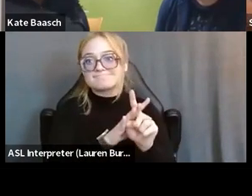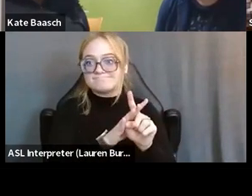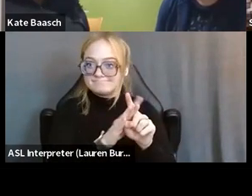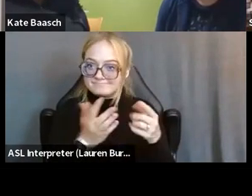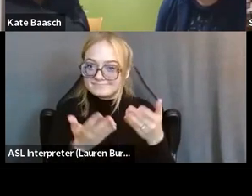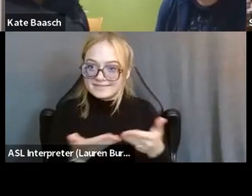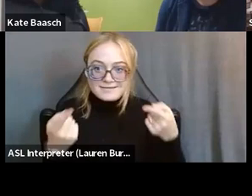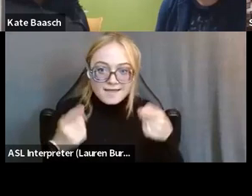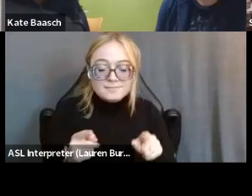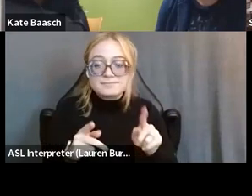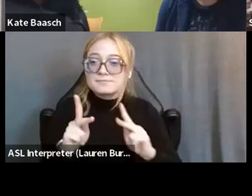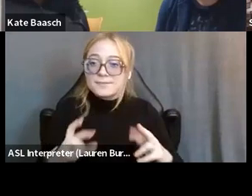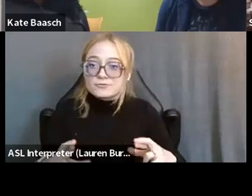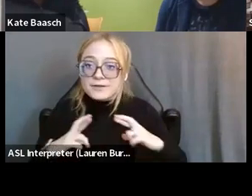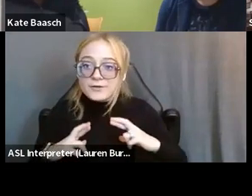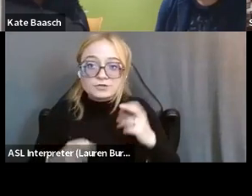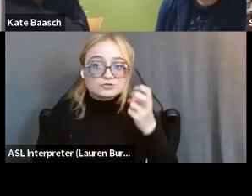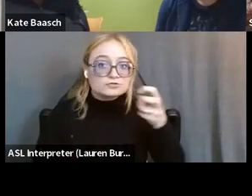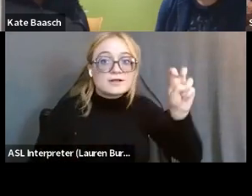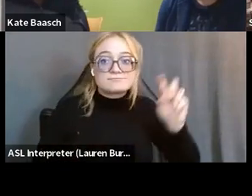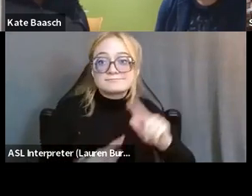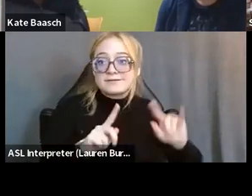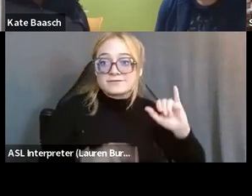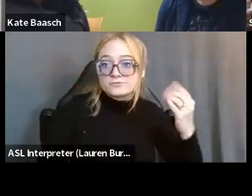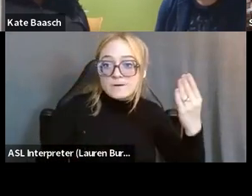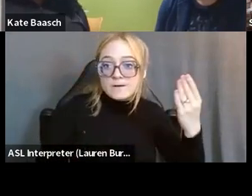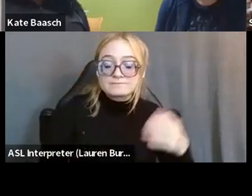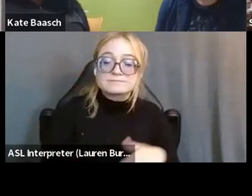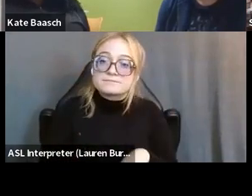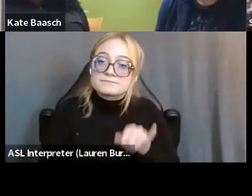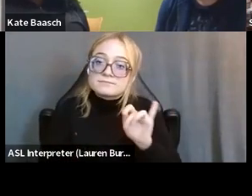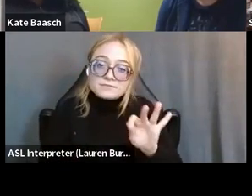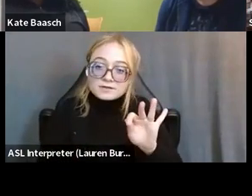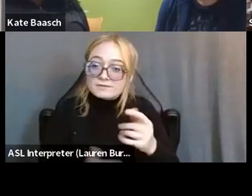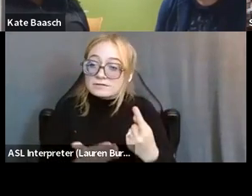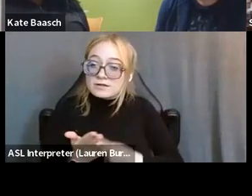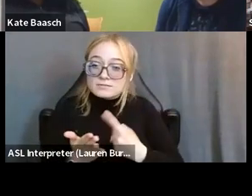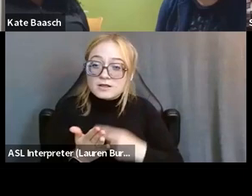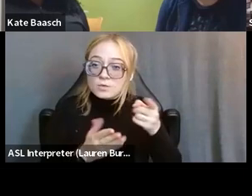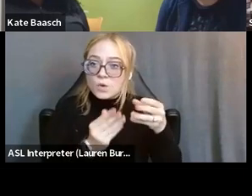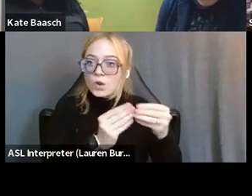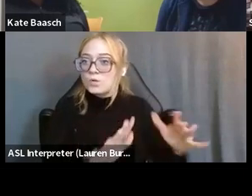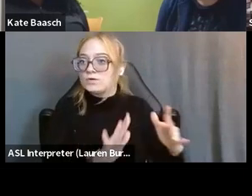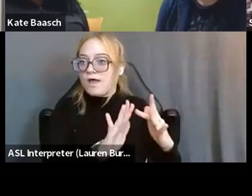people get transferred to different jobs. If ever there's a time that you lose that contact